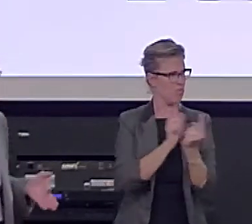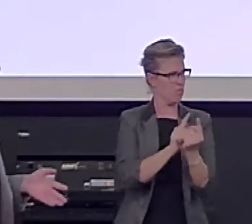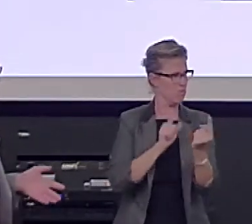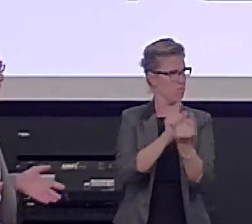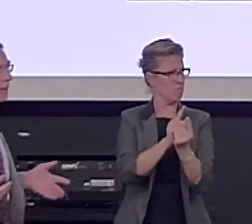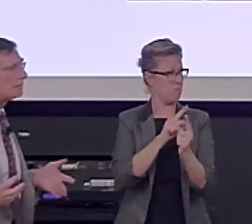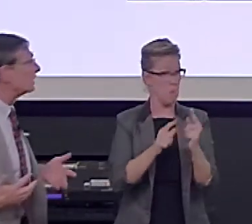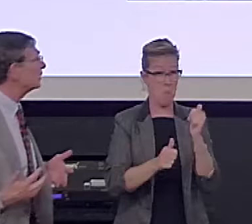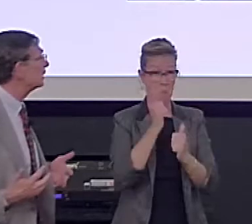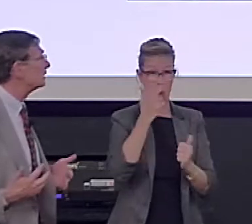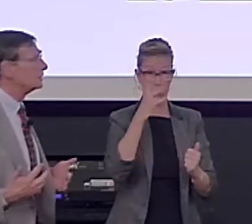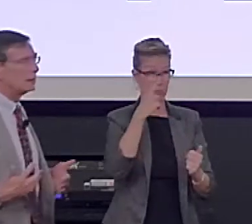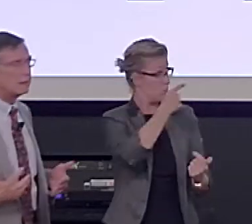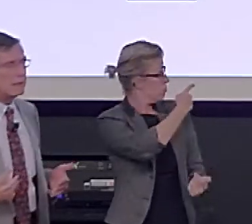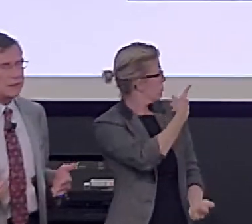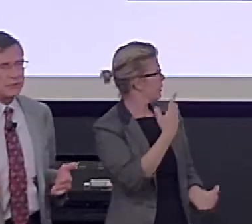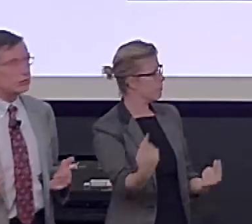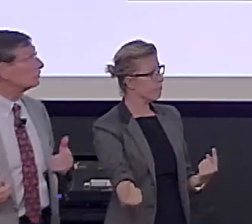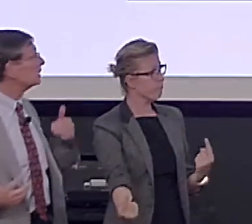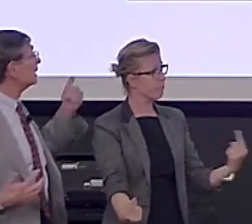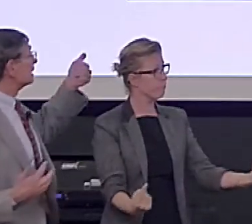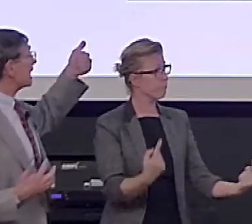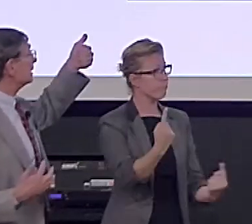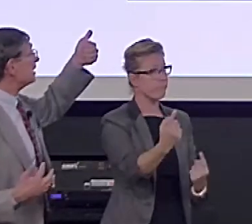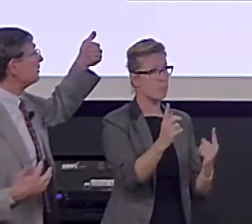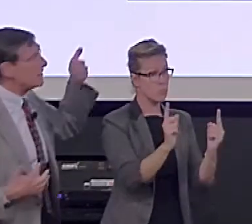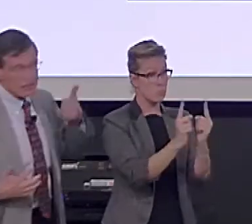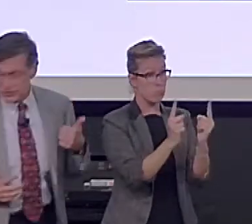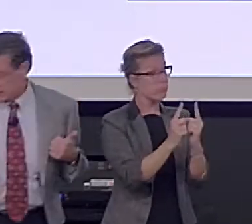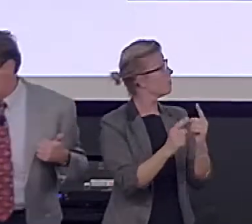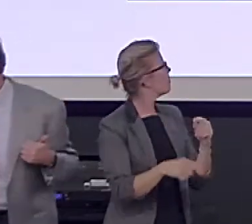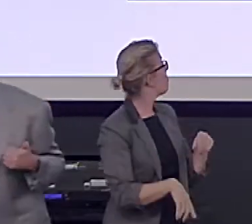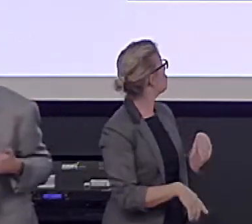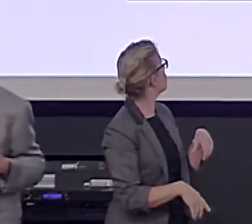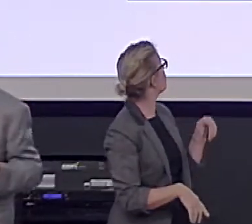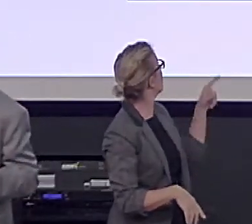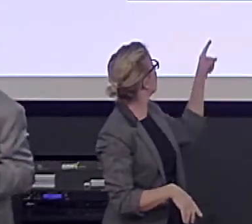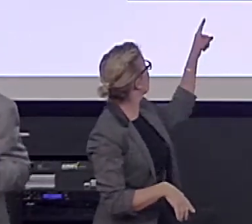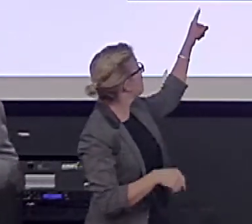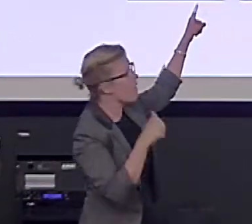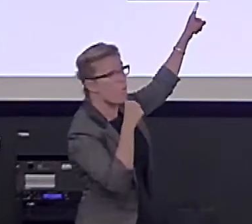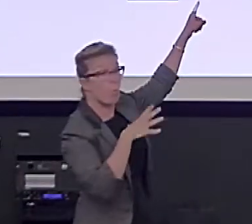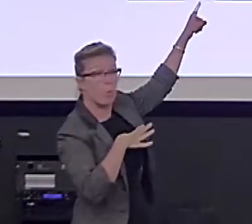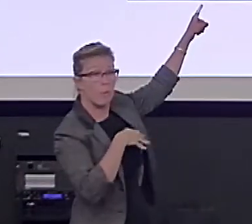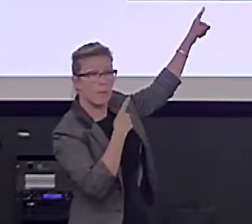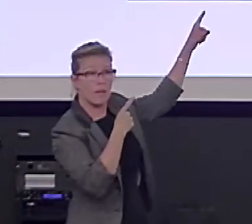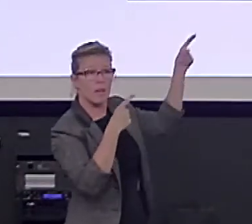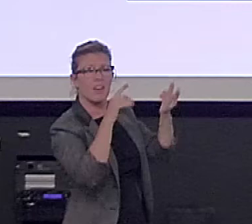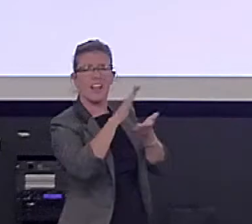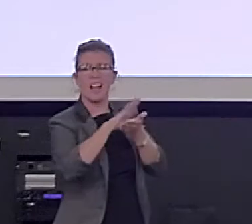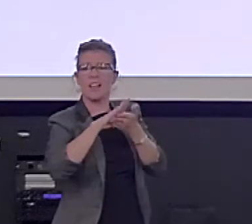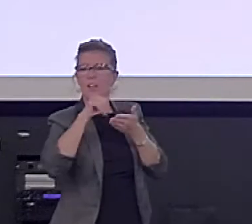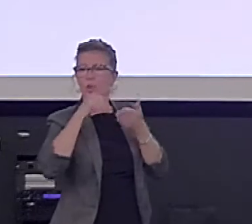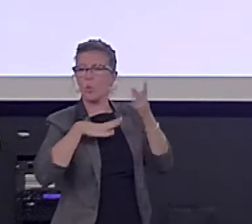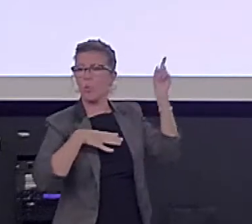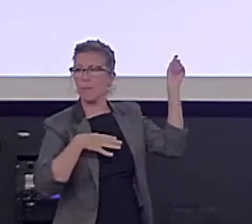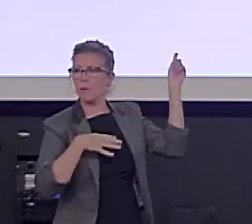that's going on among the children. That lady there is the cleaning lady, who is working with the kids.